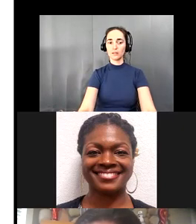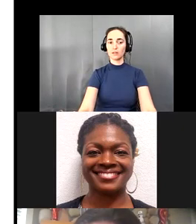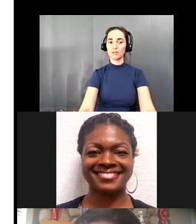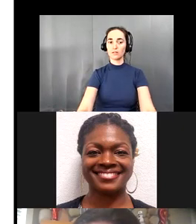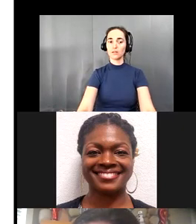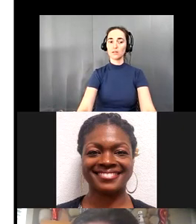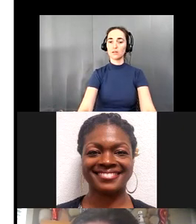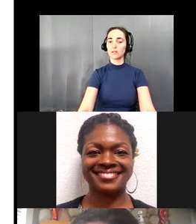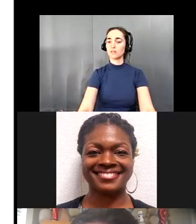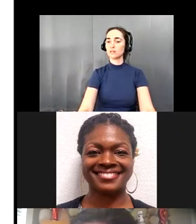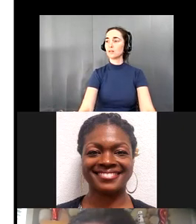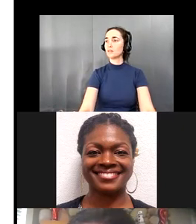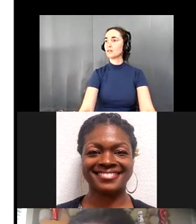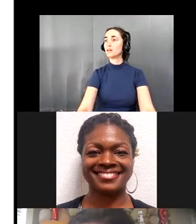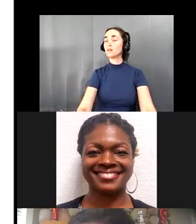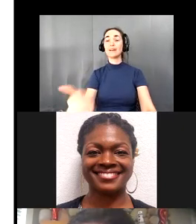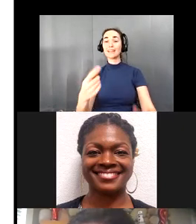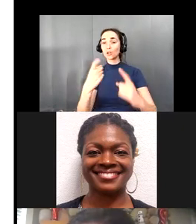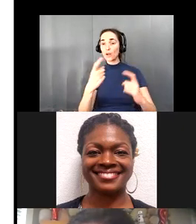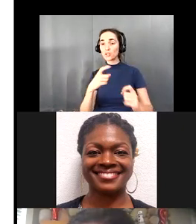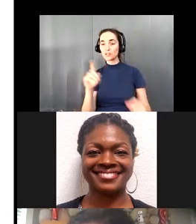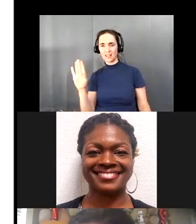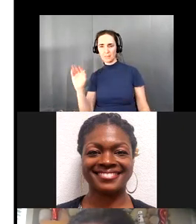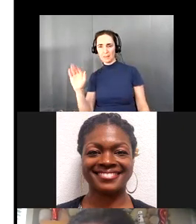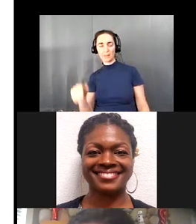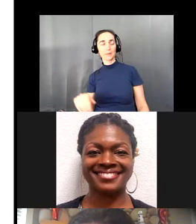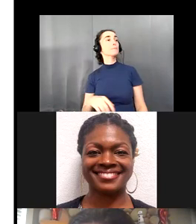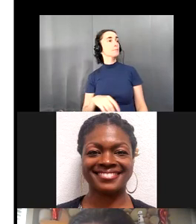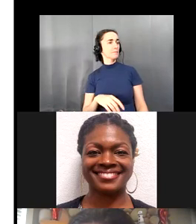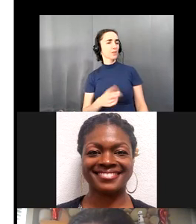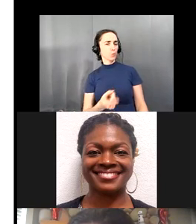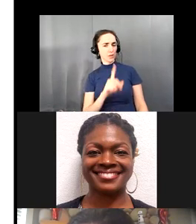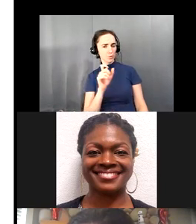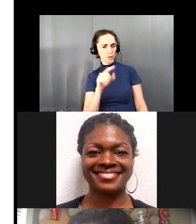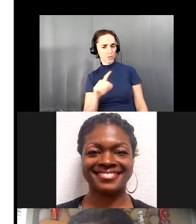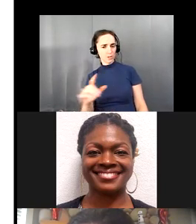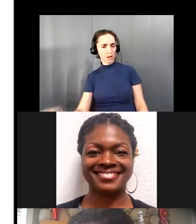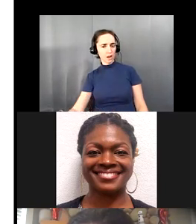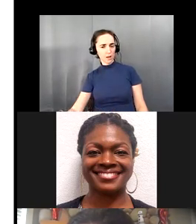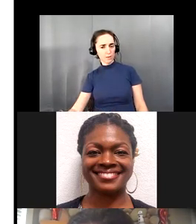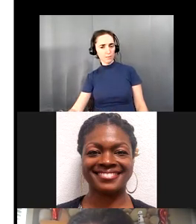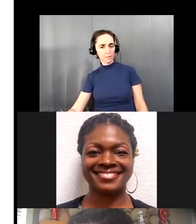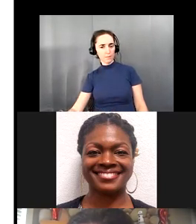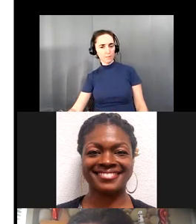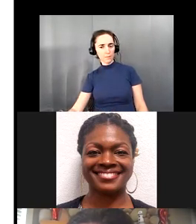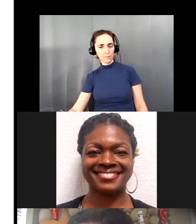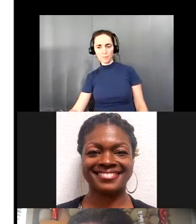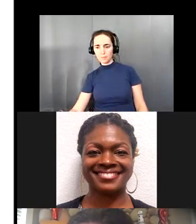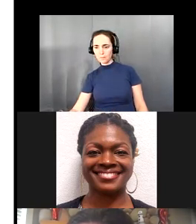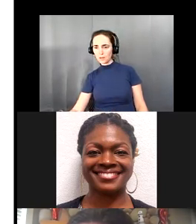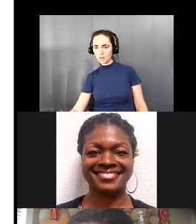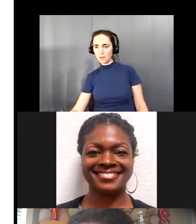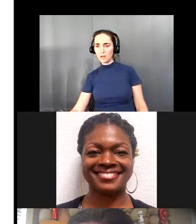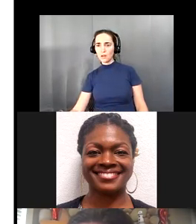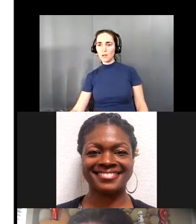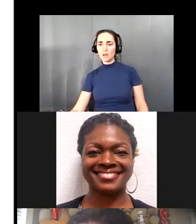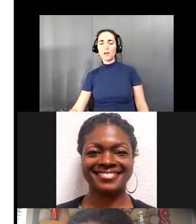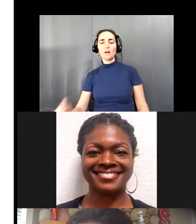16:26:18 We had a question. 16:26:23 See, or these terms and this is maybe